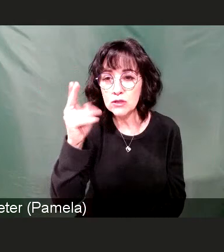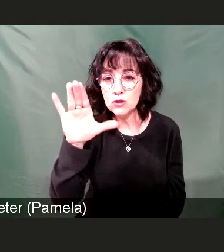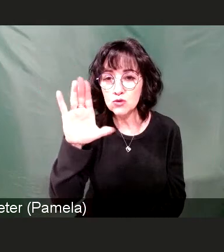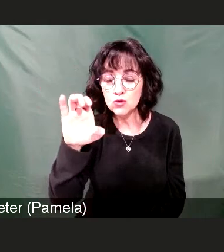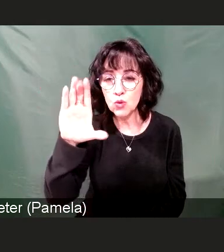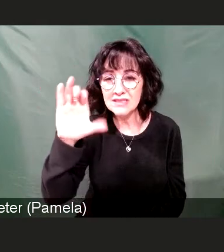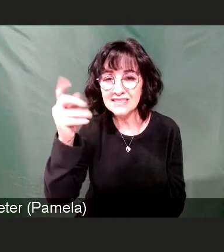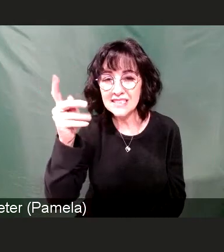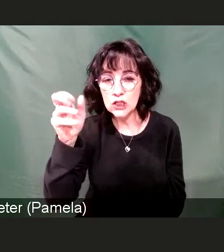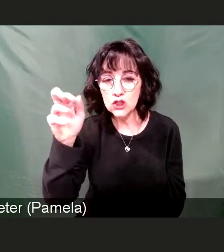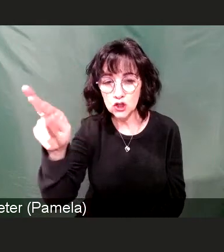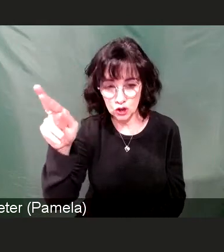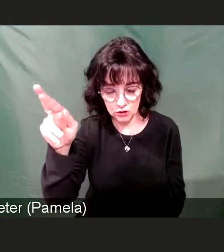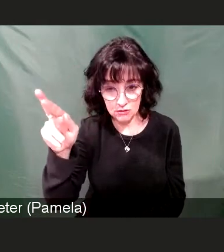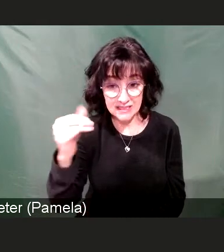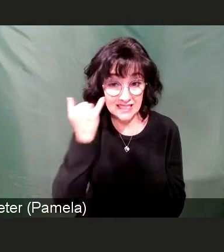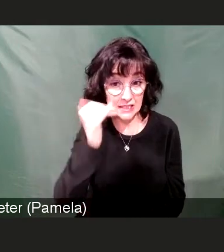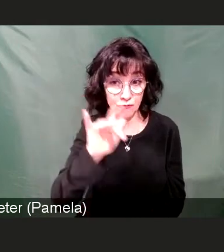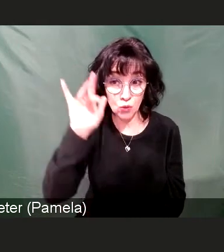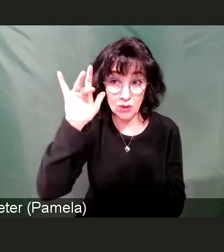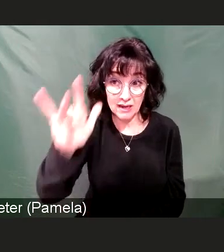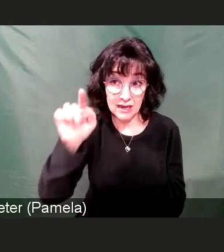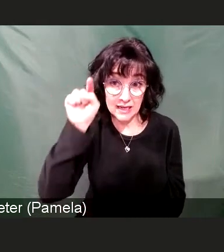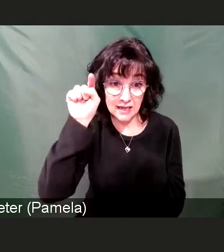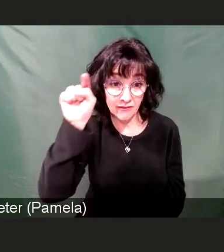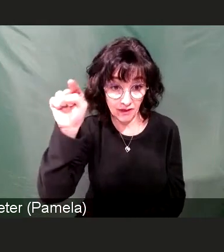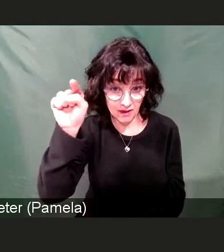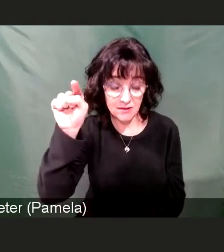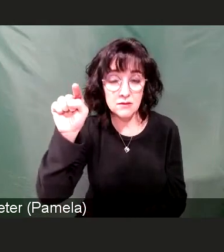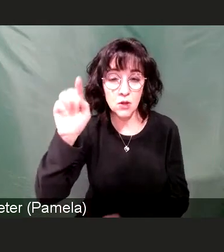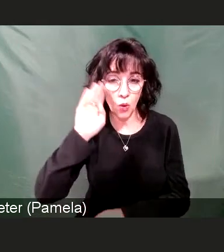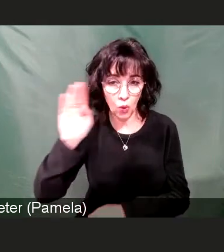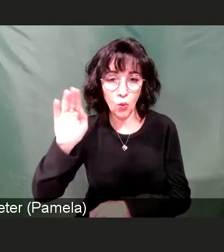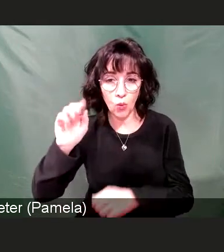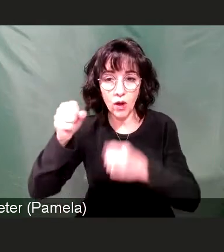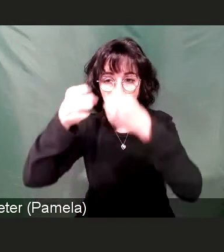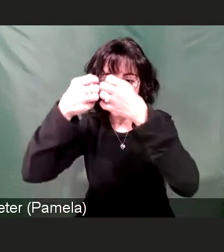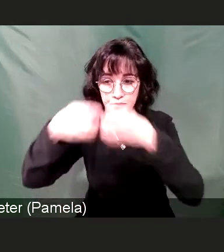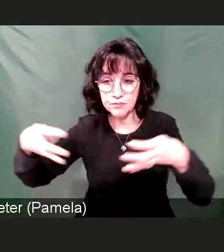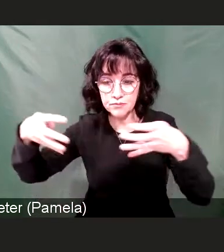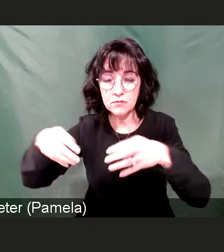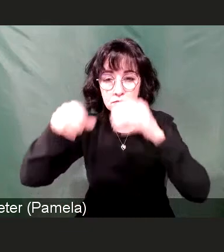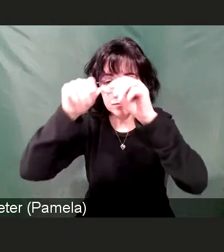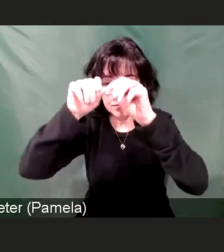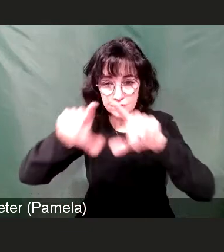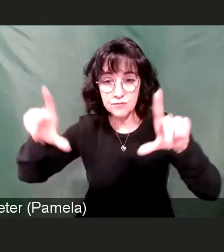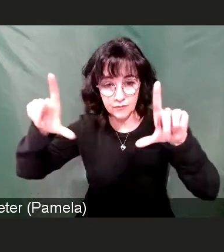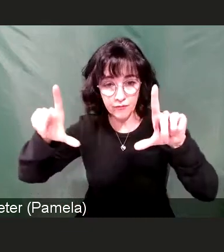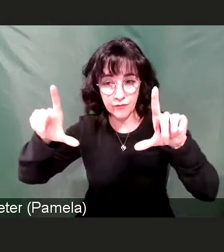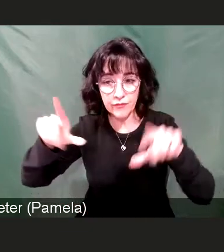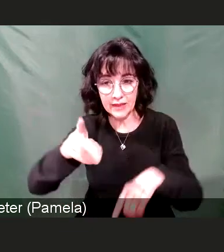it will take you to a page where there will be another yellow highlight called vaccine information.